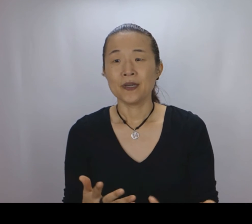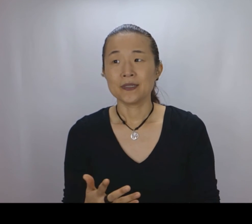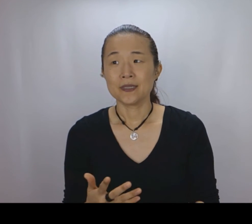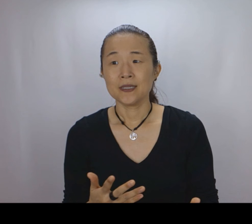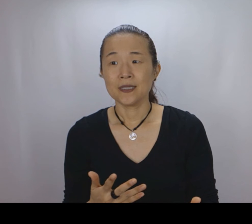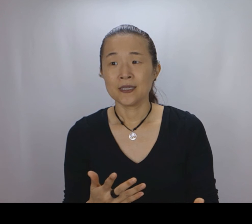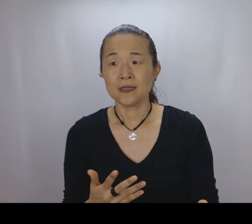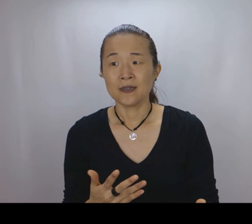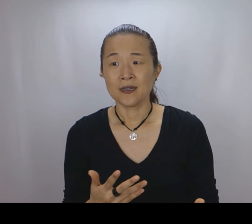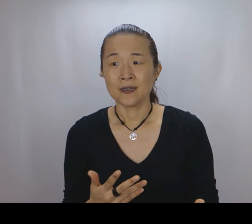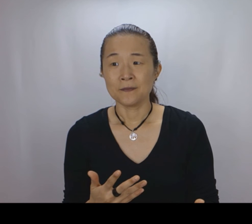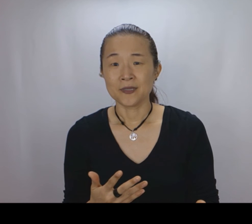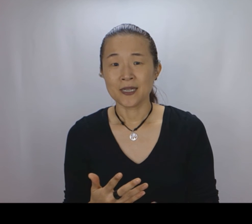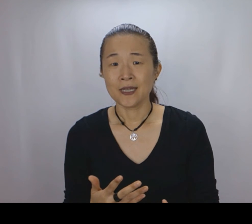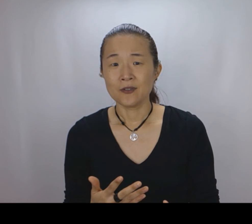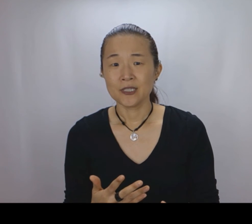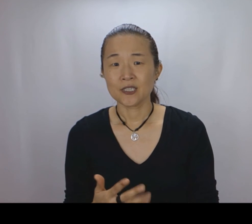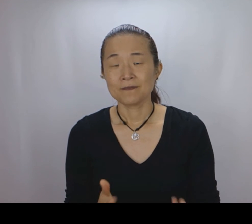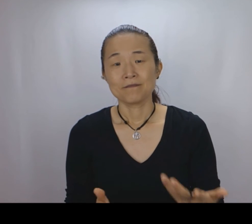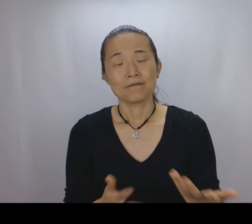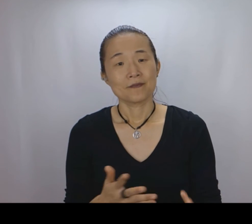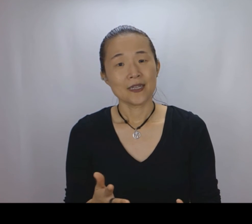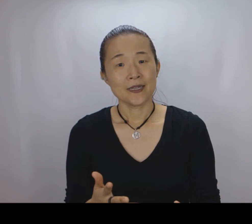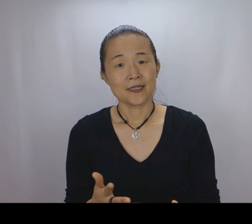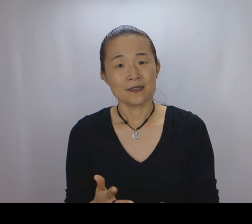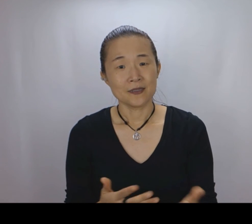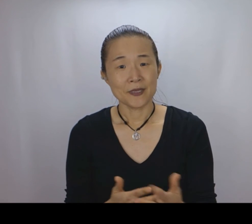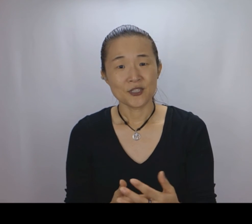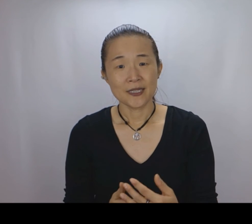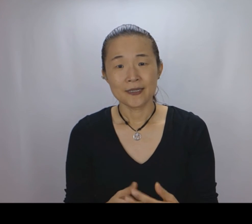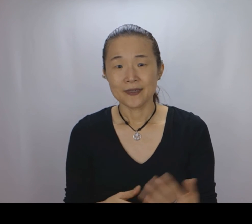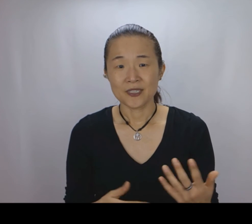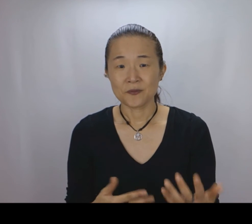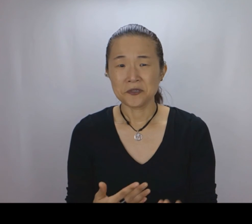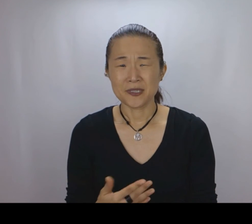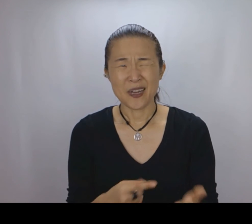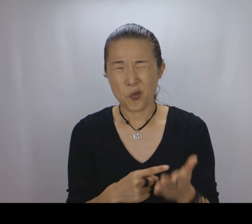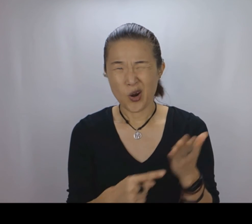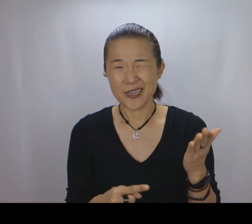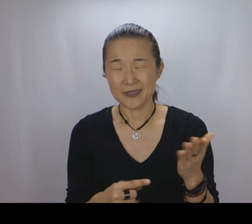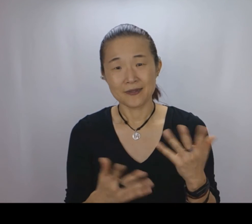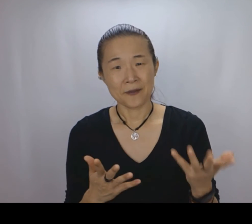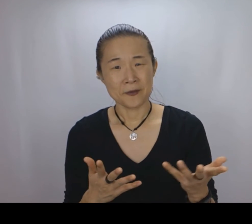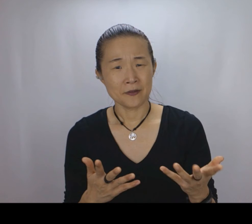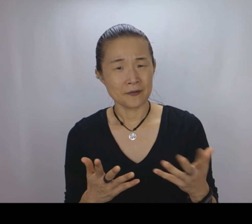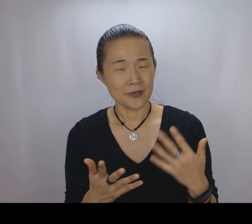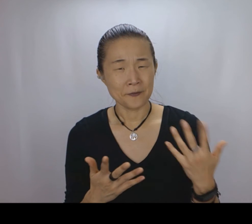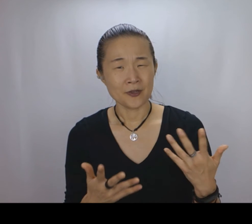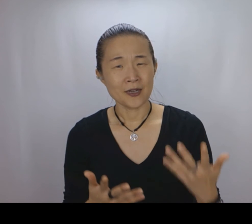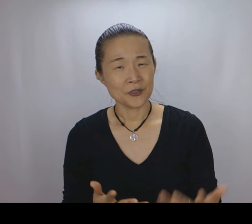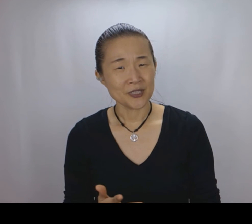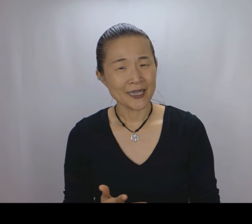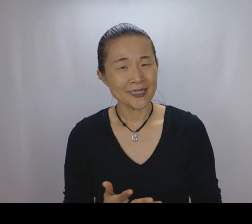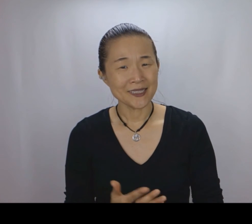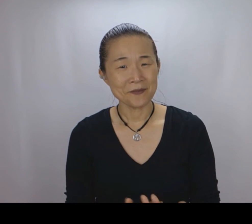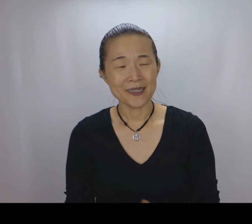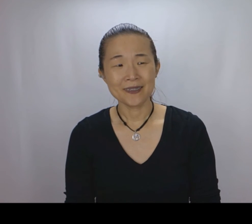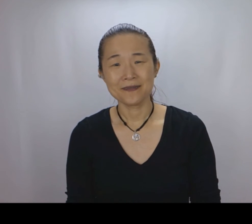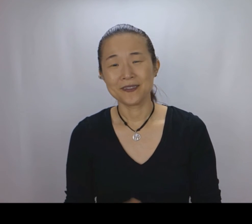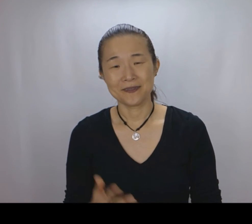but in sign language, ASL especially, it's rude to say, "what?" if you're if you're not understanding something.